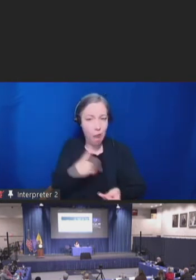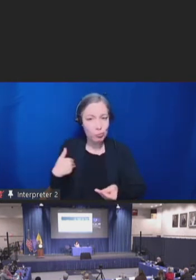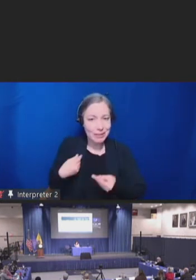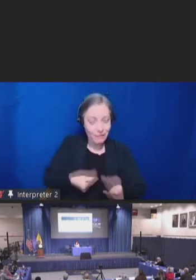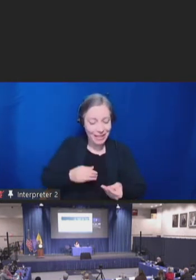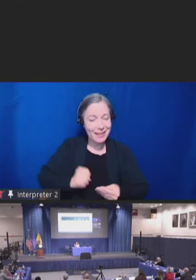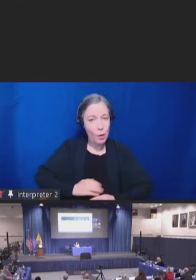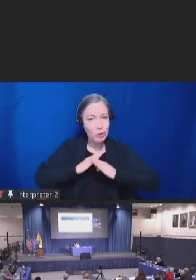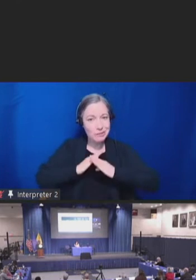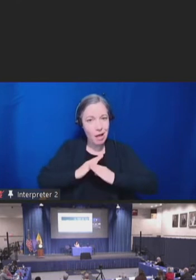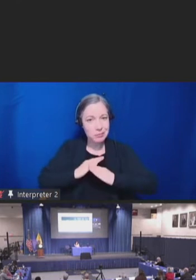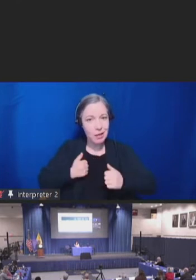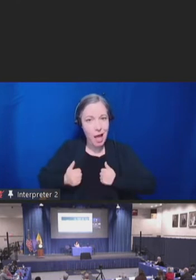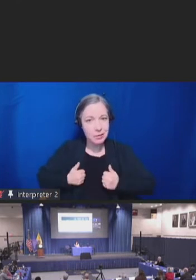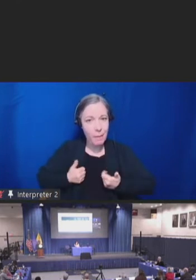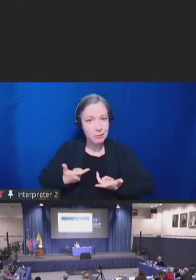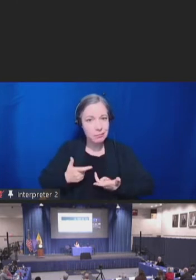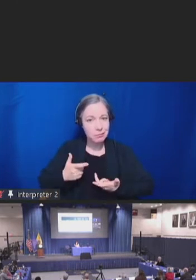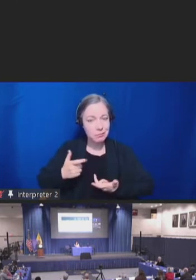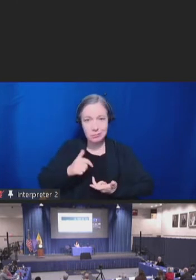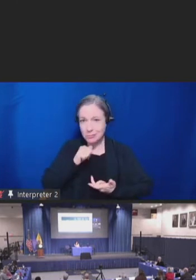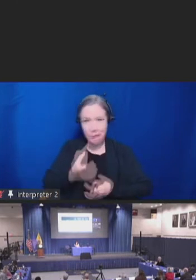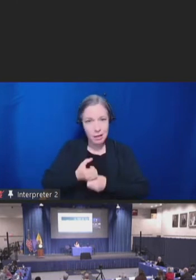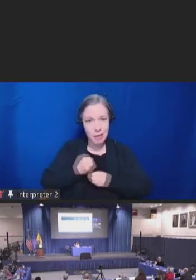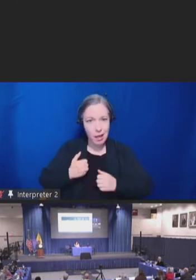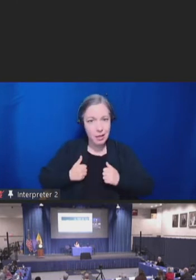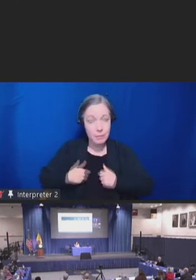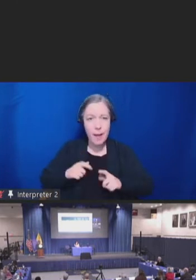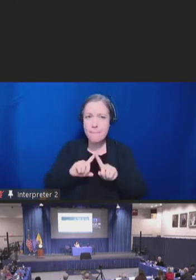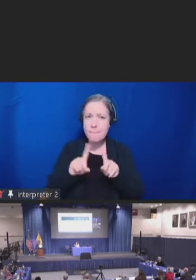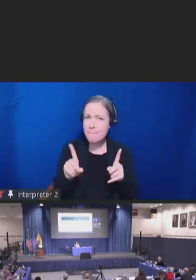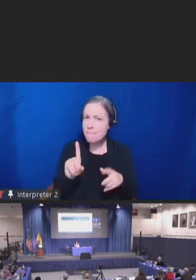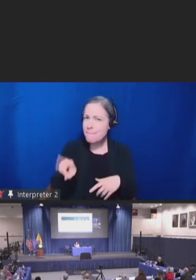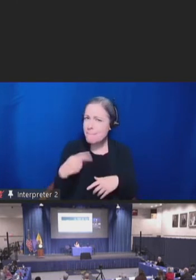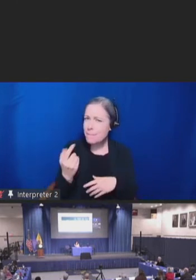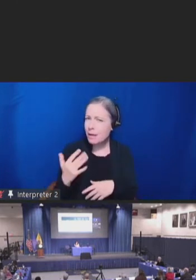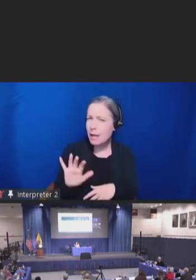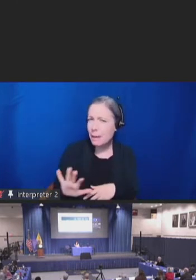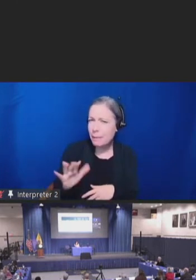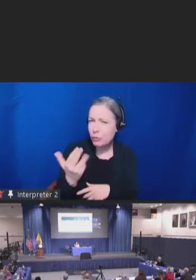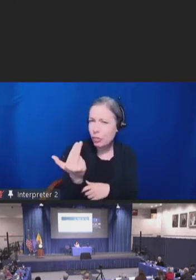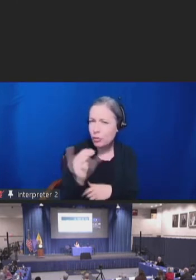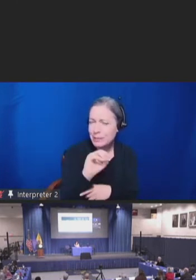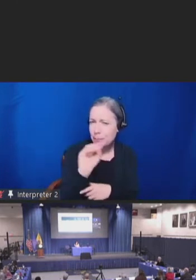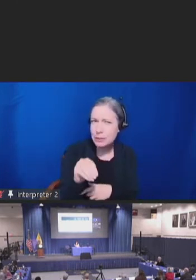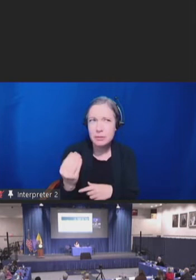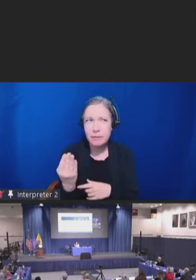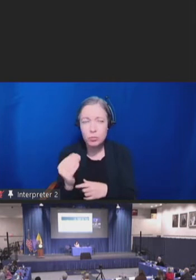But only about -- we only had data on breastfeeding for about 13 percent of the cohort, 13 to 14 percent here.